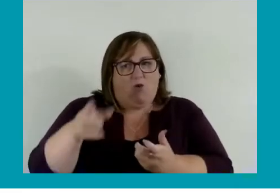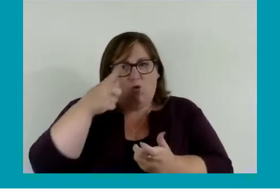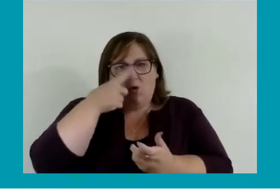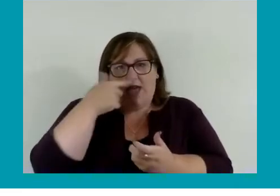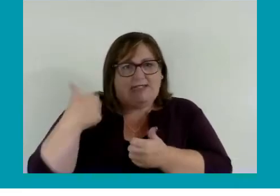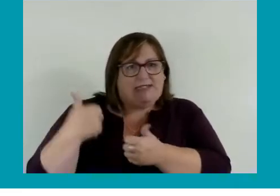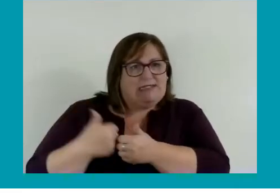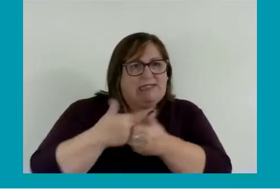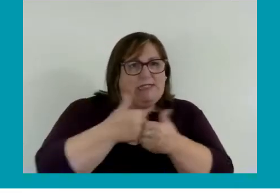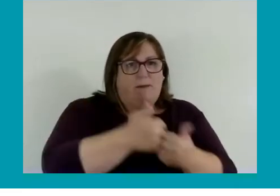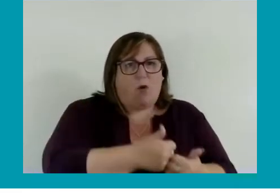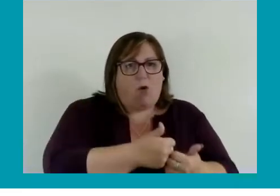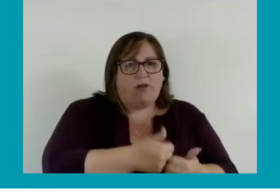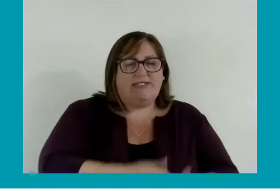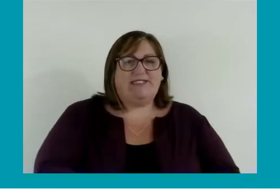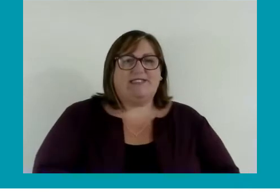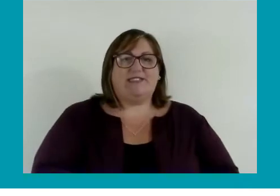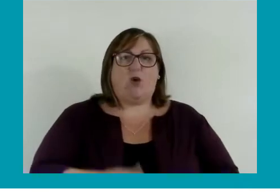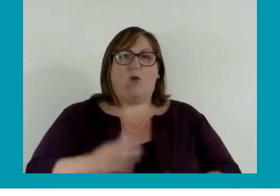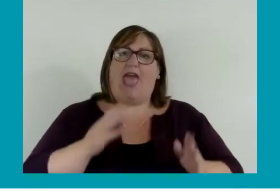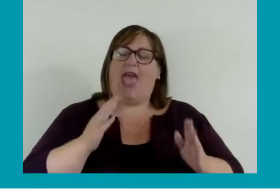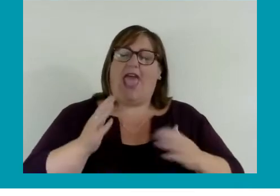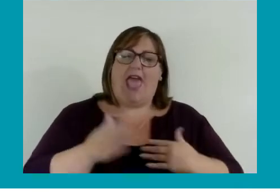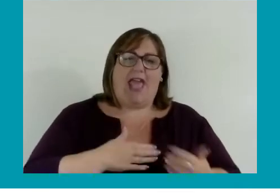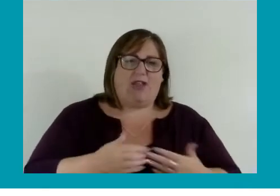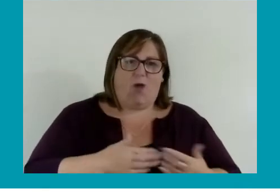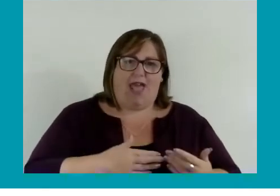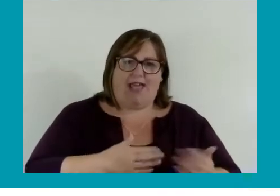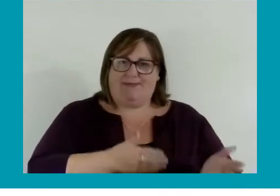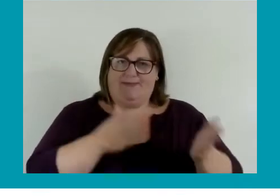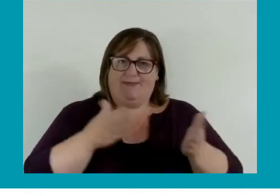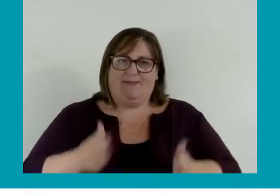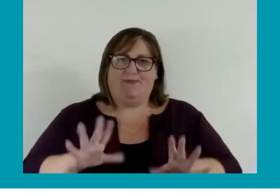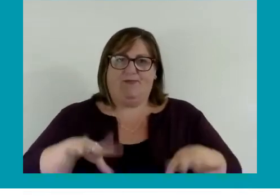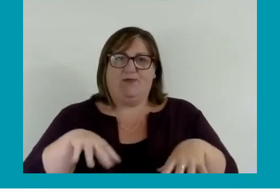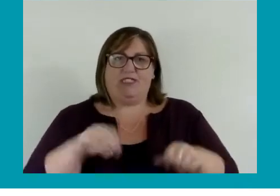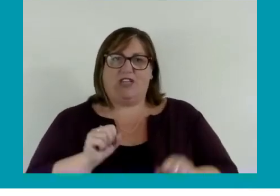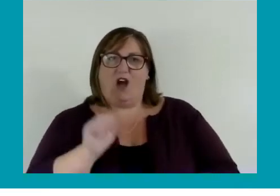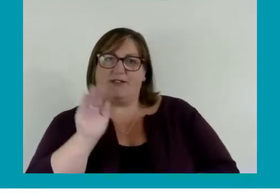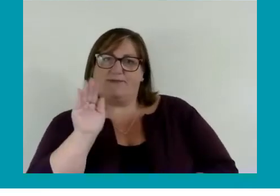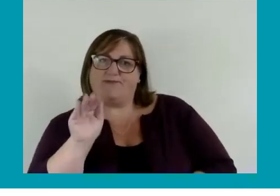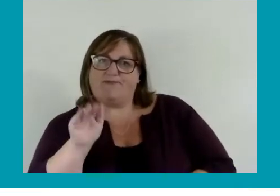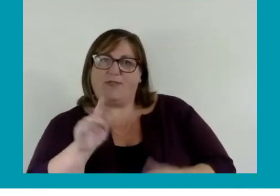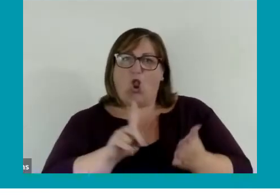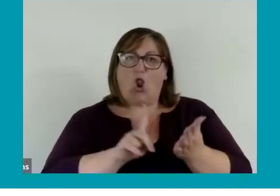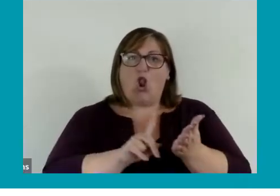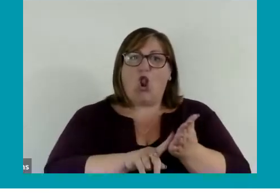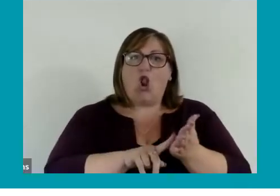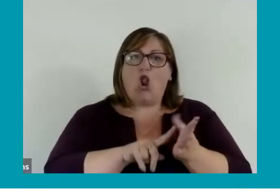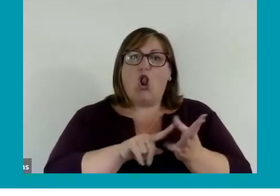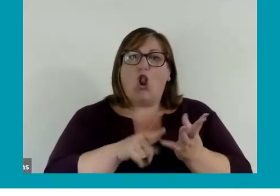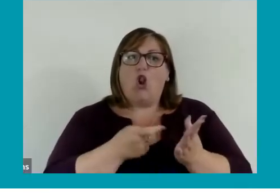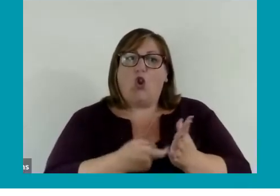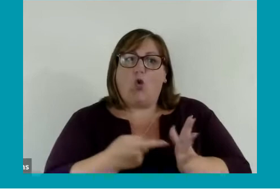pick on you first if that's okay um tell us a little bit about the john lewis partnership